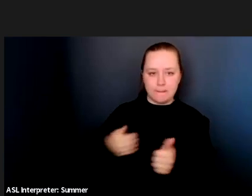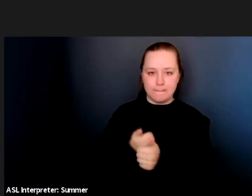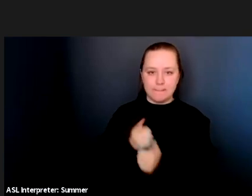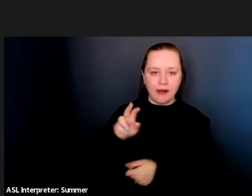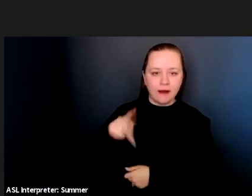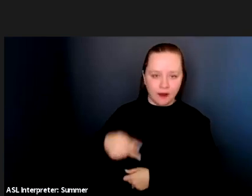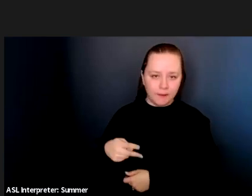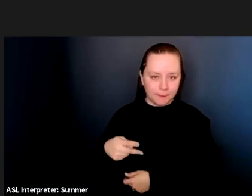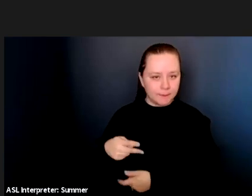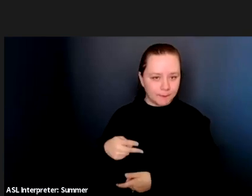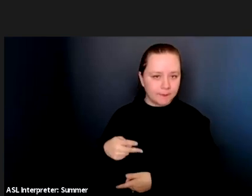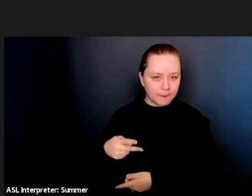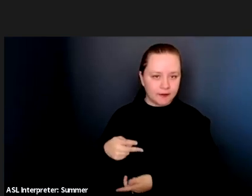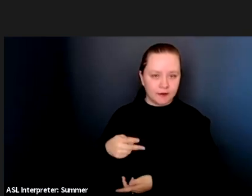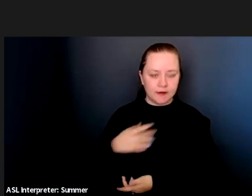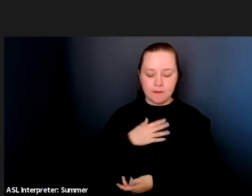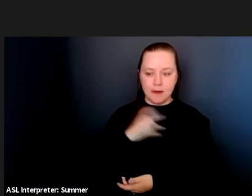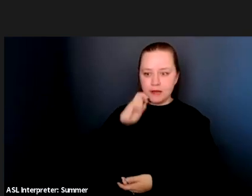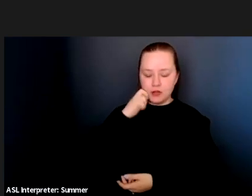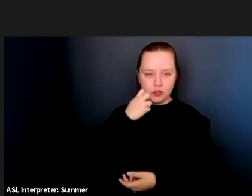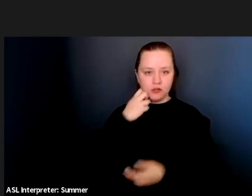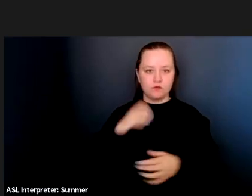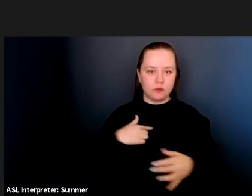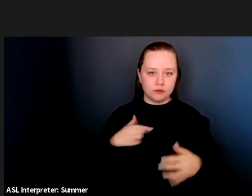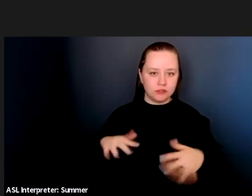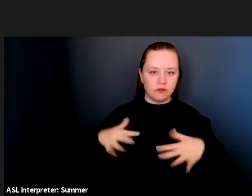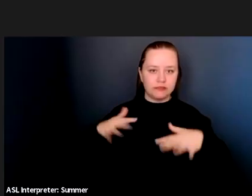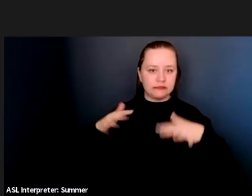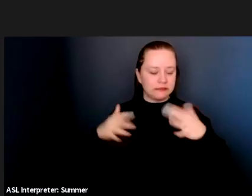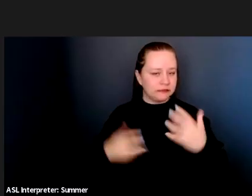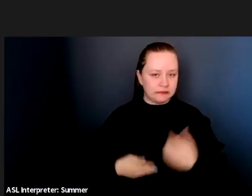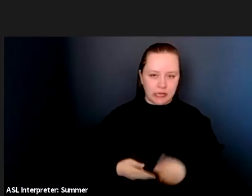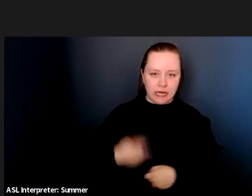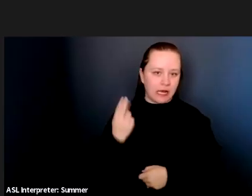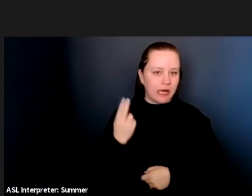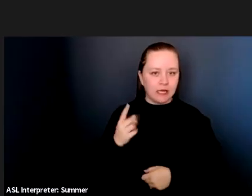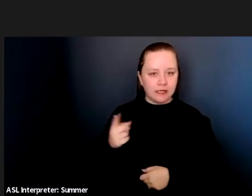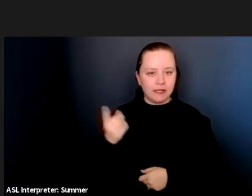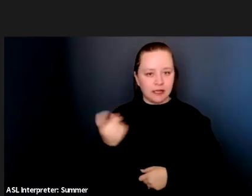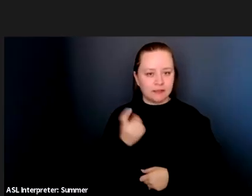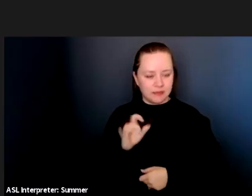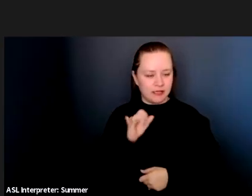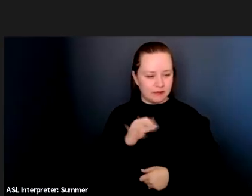sky high and he asked me if I wet the bed. I think maybe he was trying to cut the tension because I said,